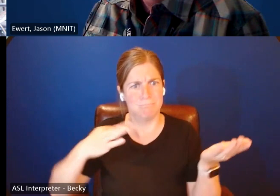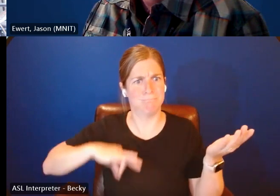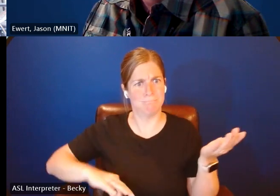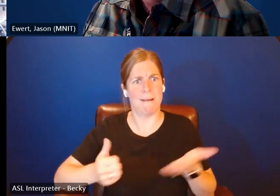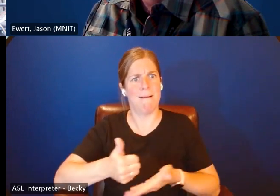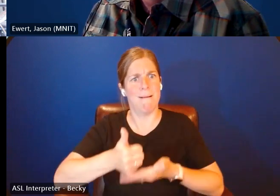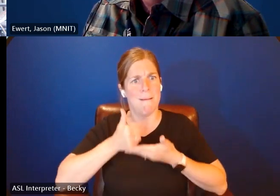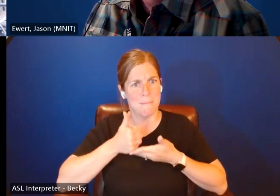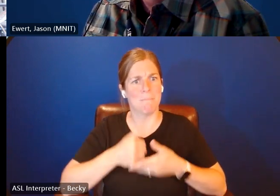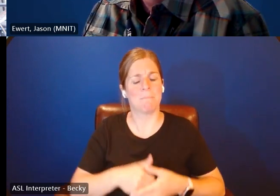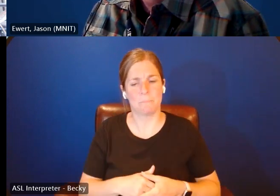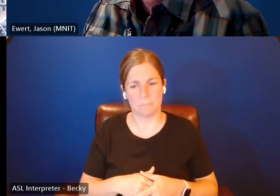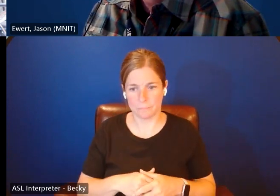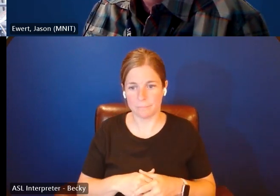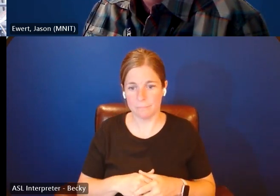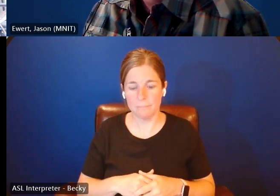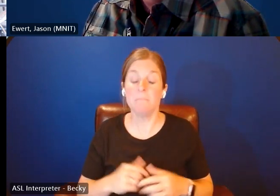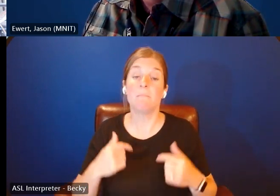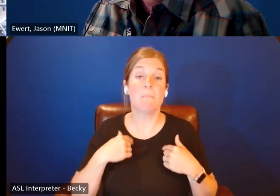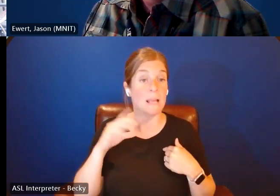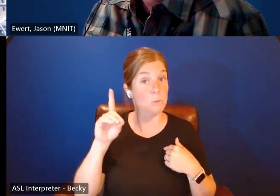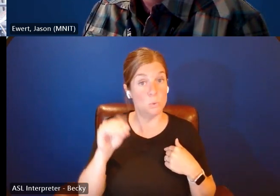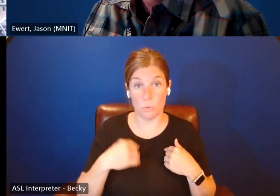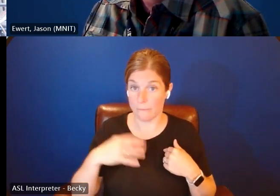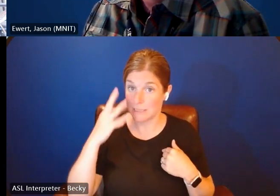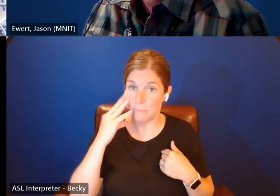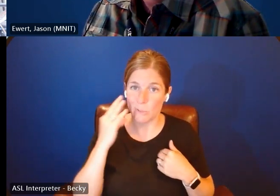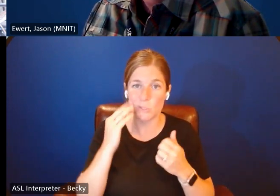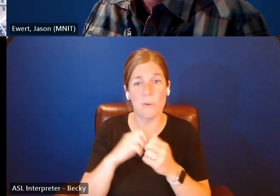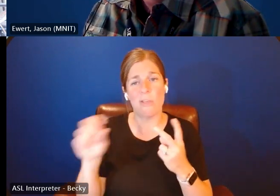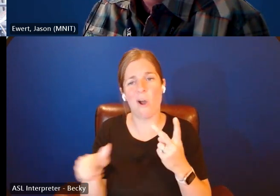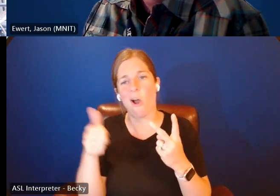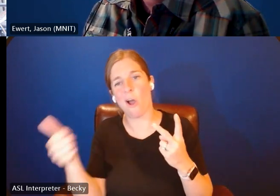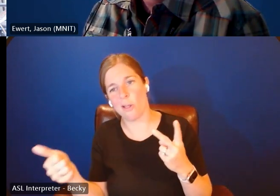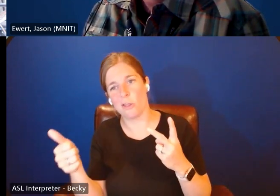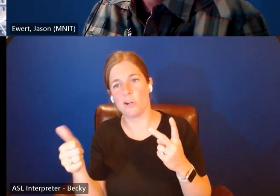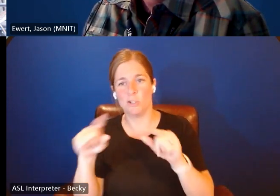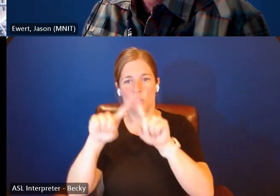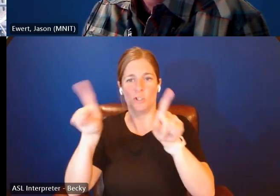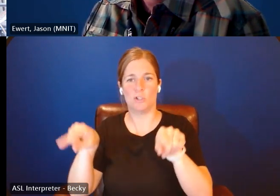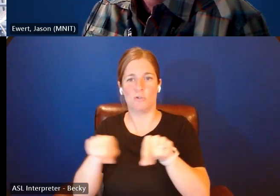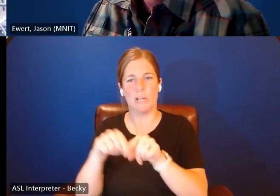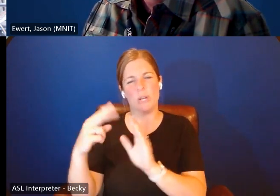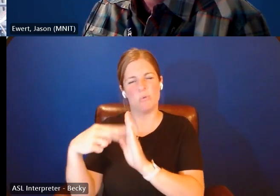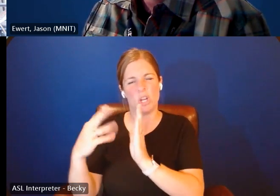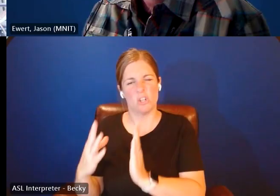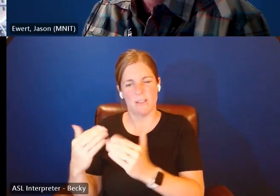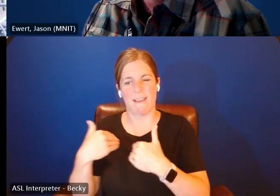I have experience in using other screen readers as well. I have some experience with NVDA.